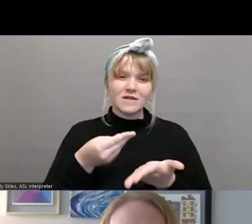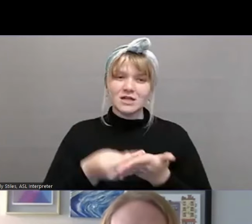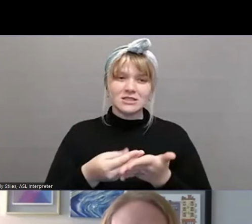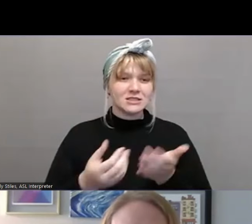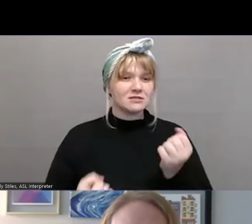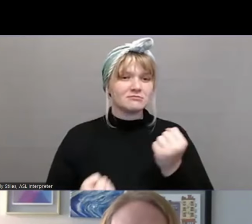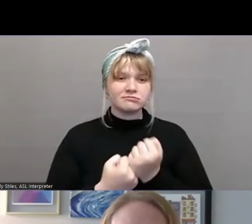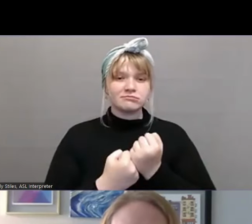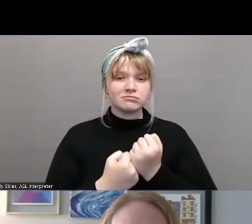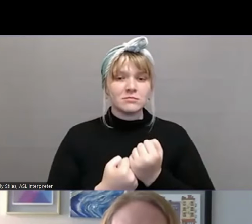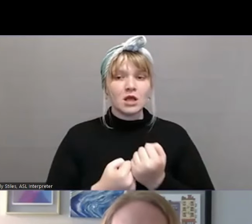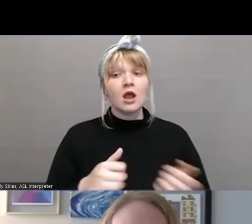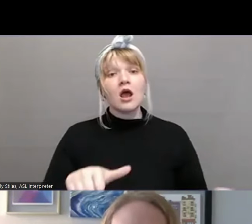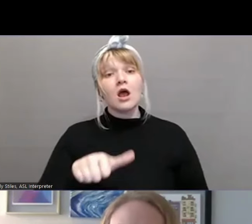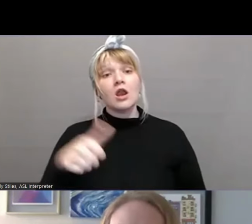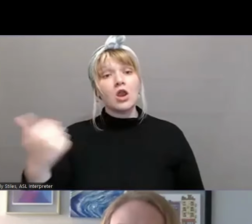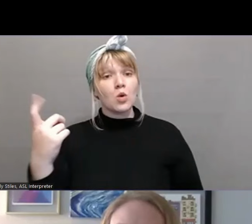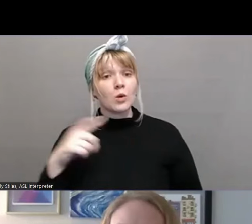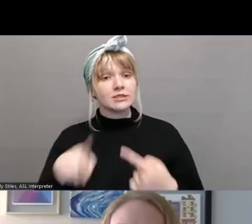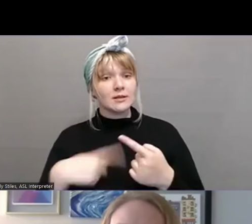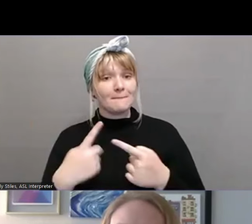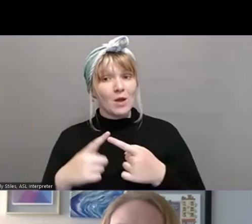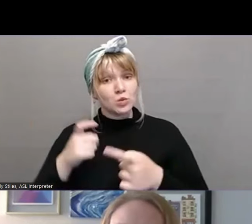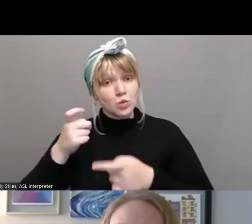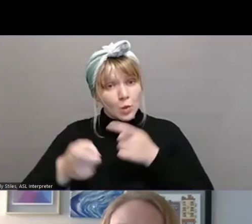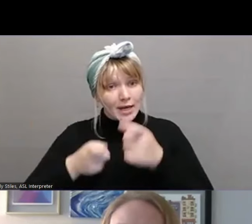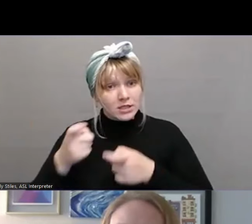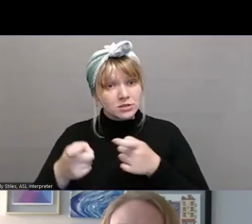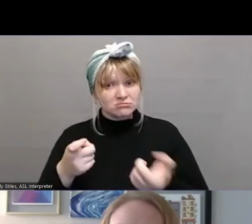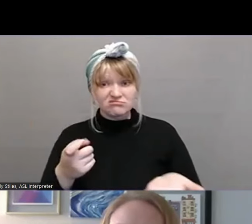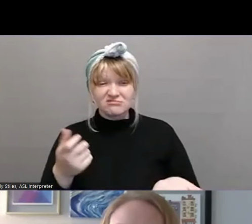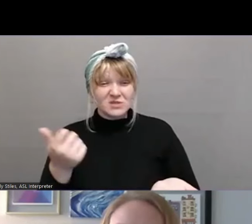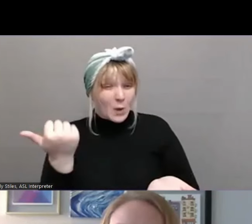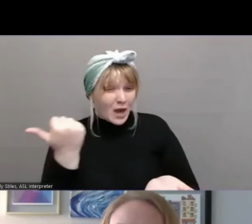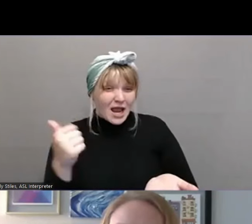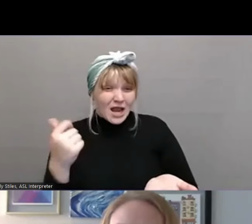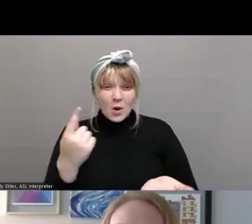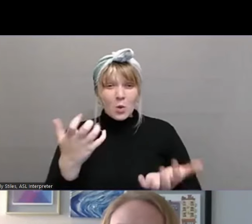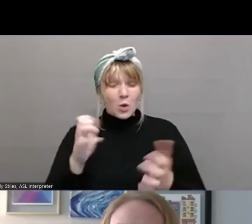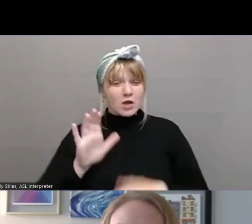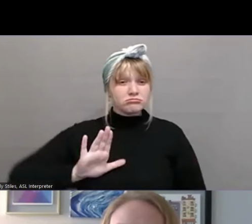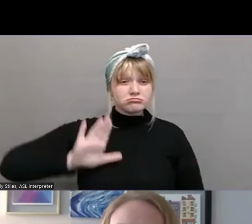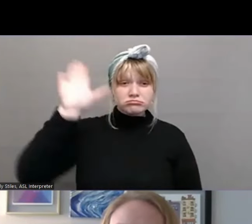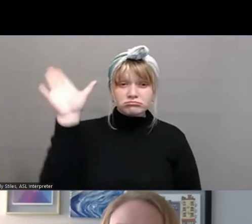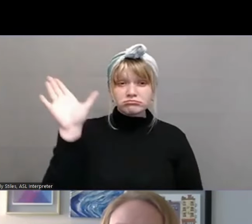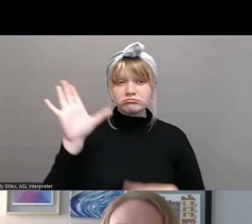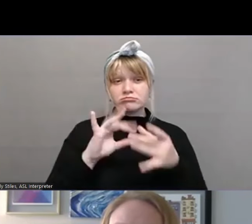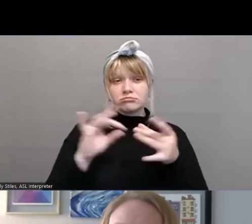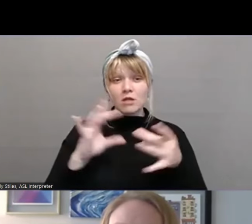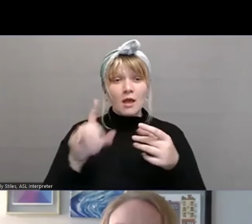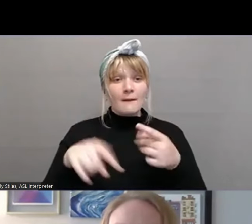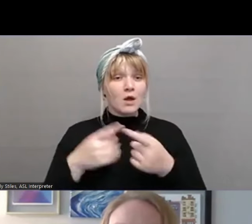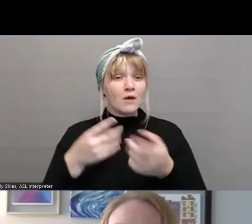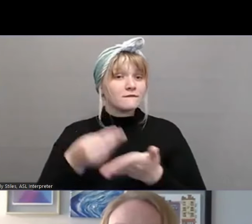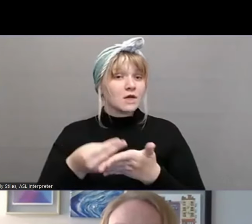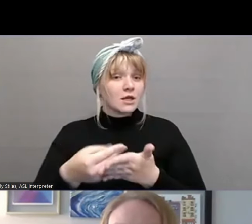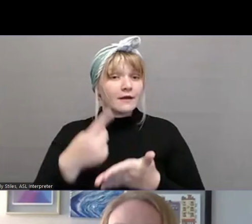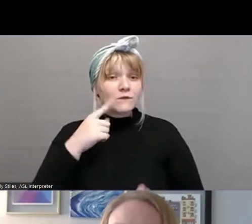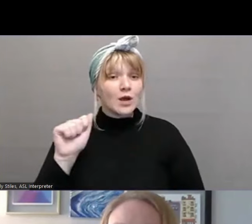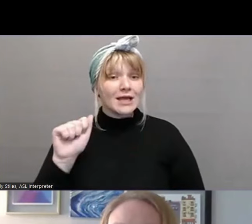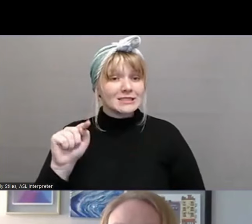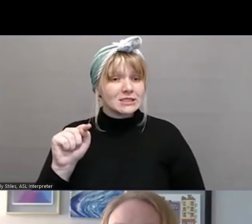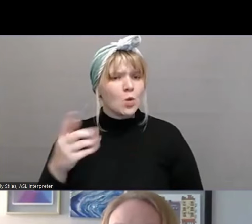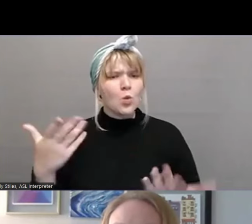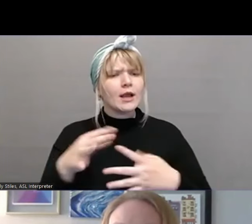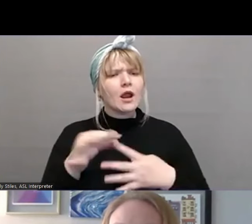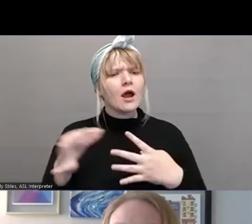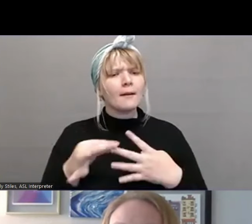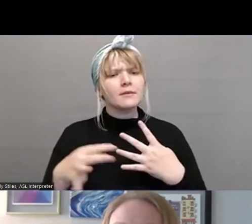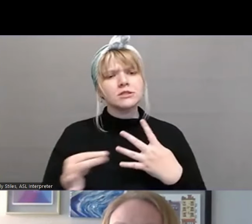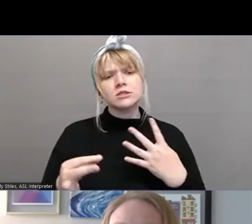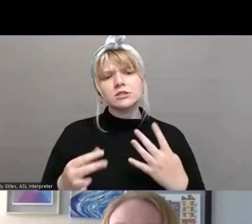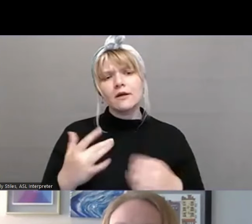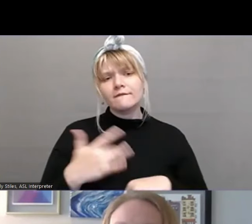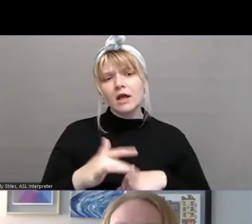I don't know if anybody wants to tackle funding for AT and what’s the options that are available